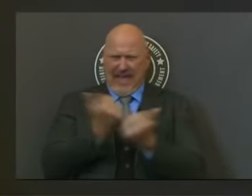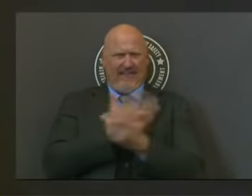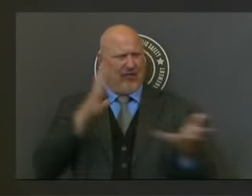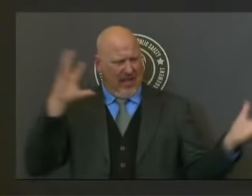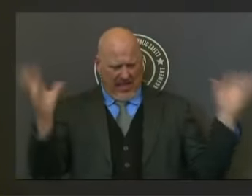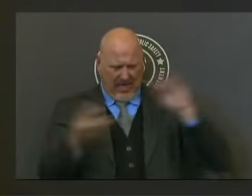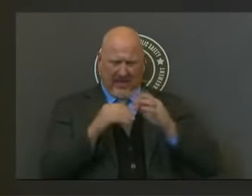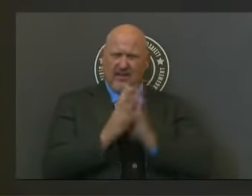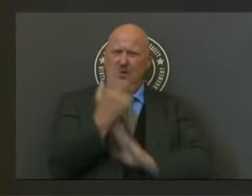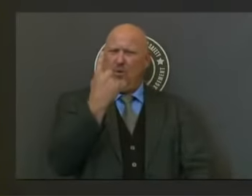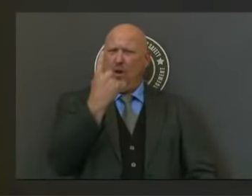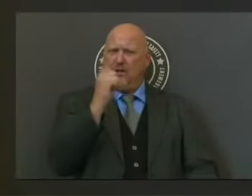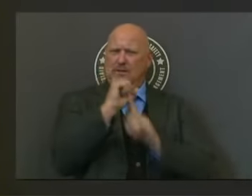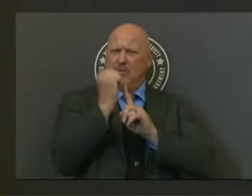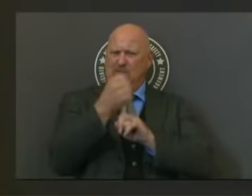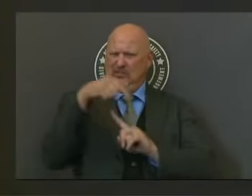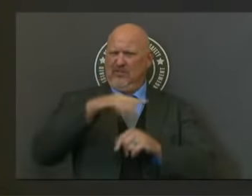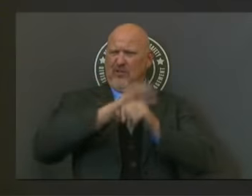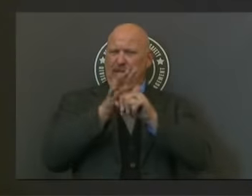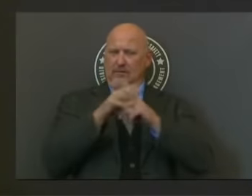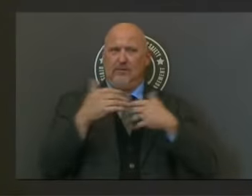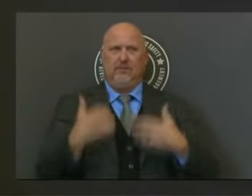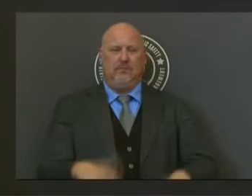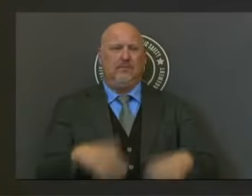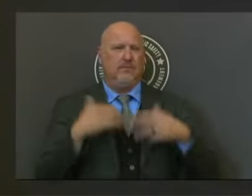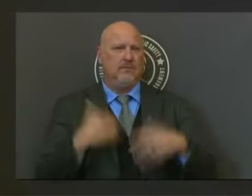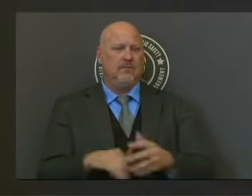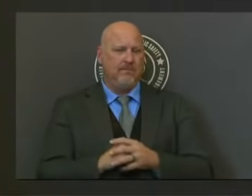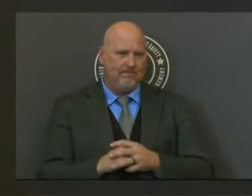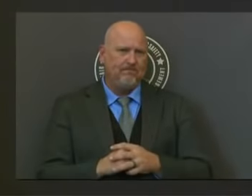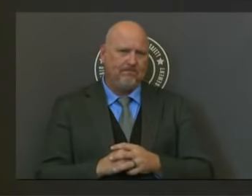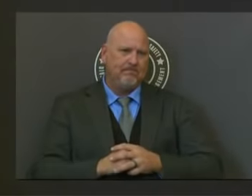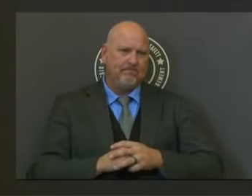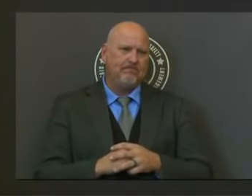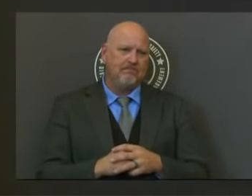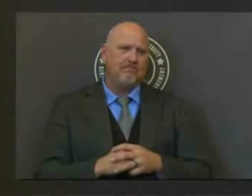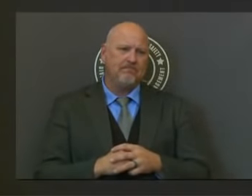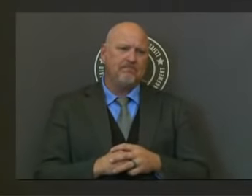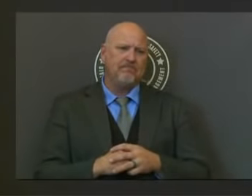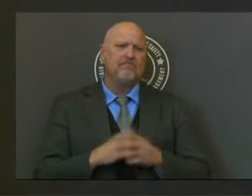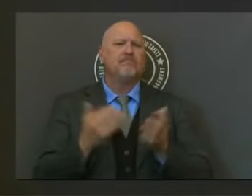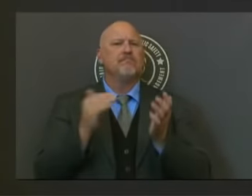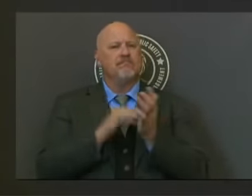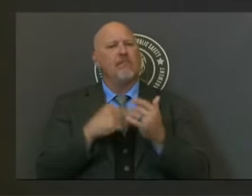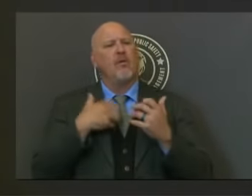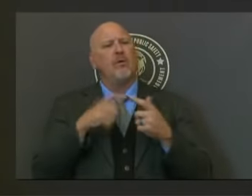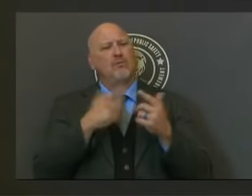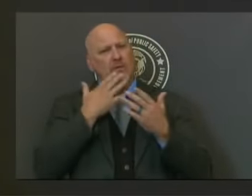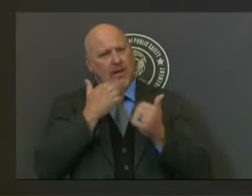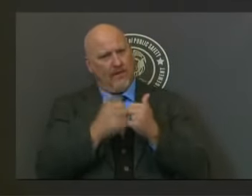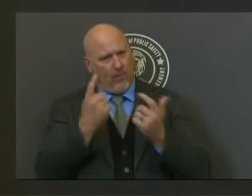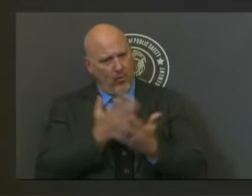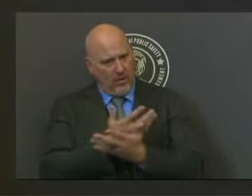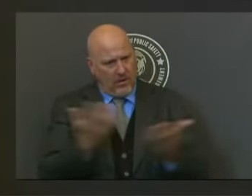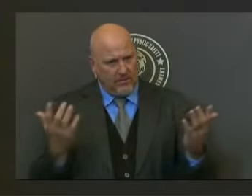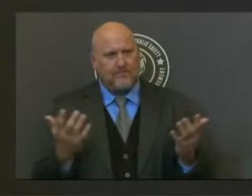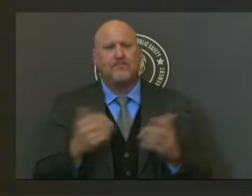in understanding to watch taken place let me just say again thank you the U. particularly